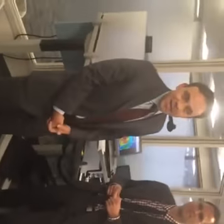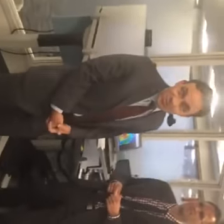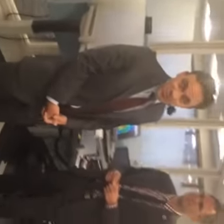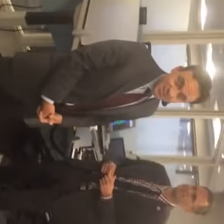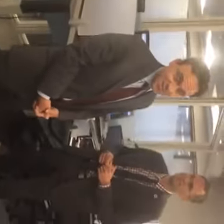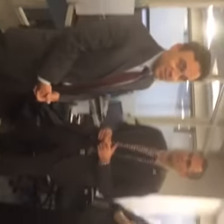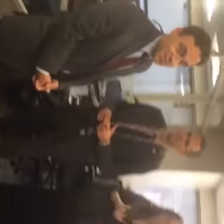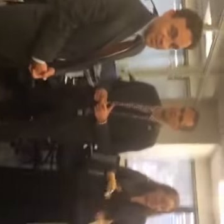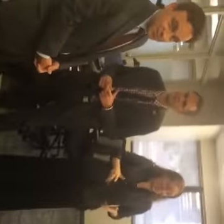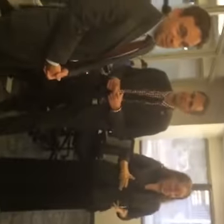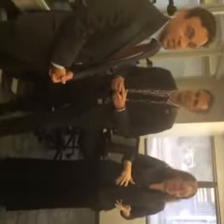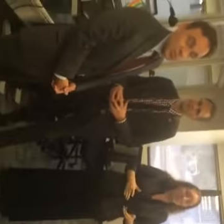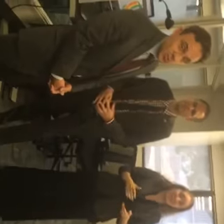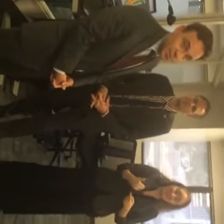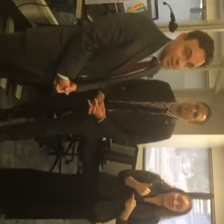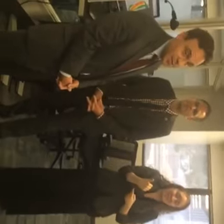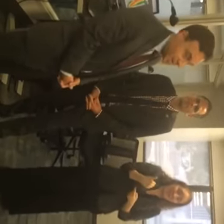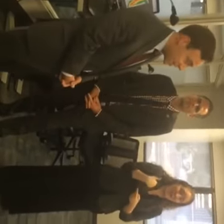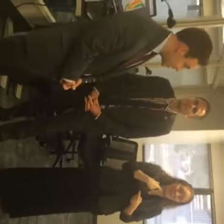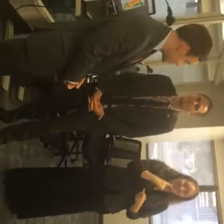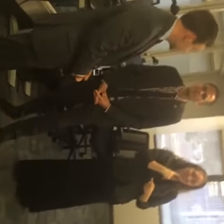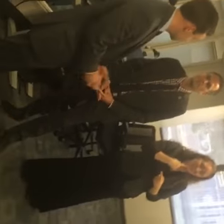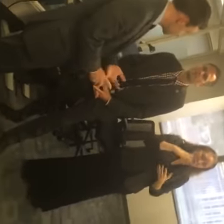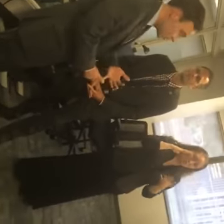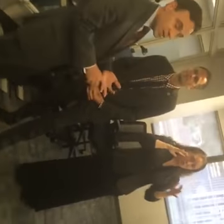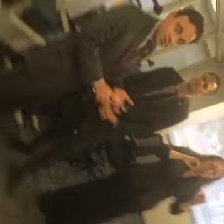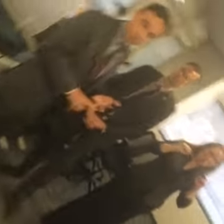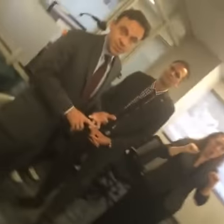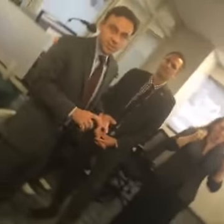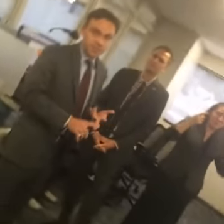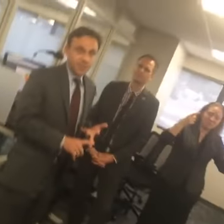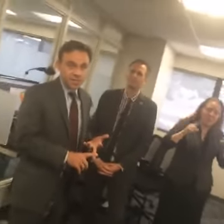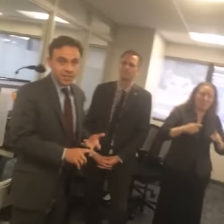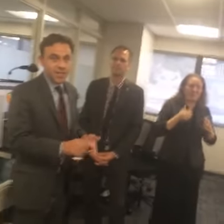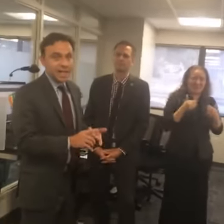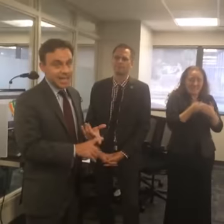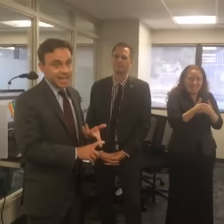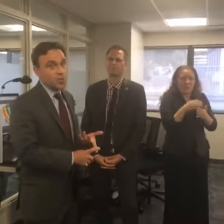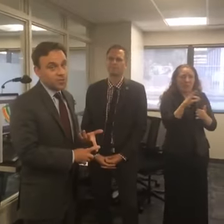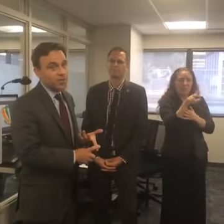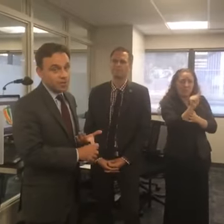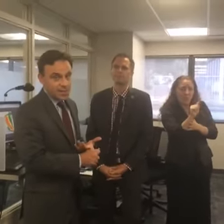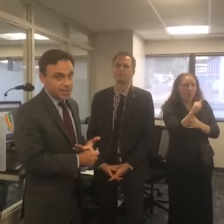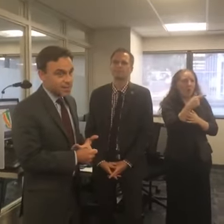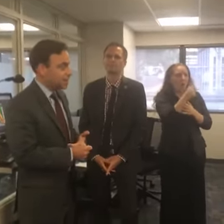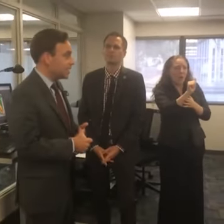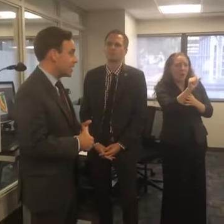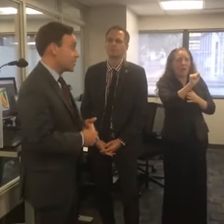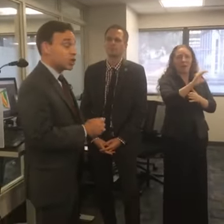The bad news is that there's a significant storm approaching Florida, Georgia, South Carolina, and North Carolina.